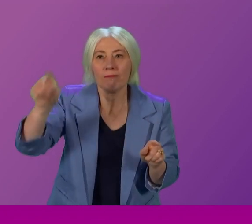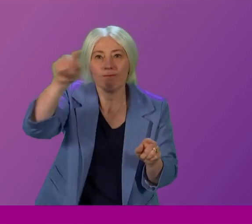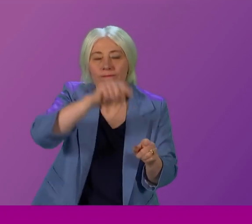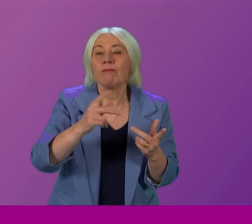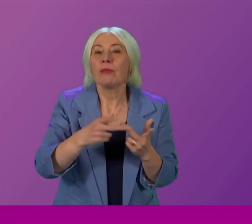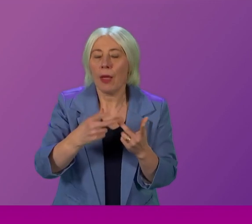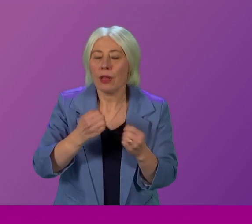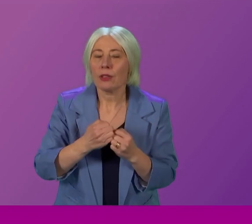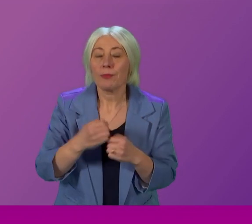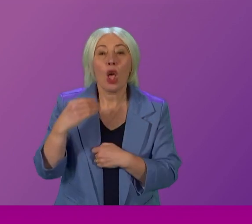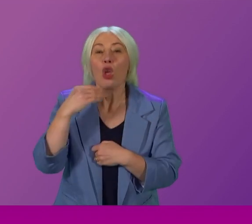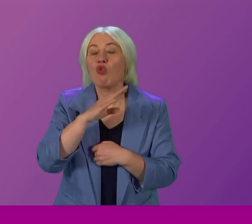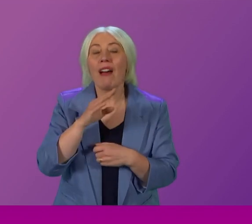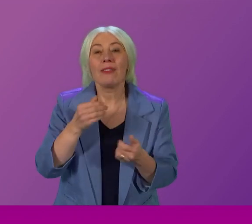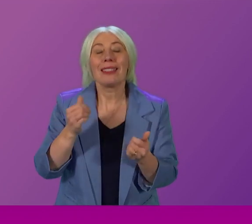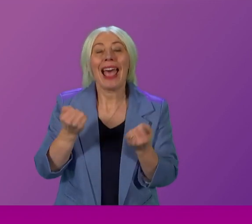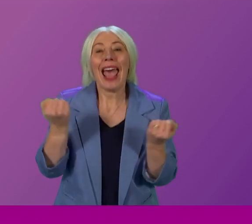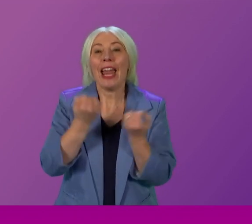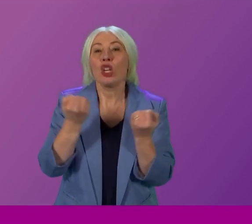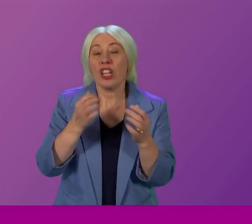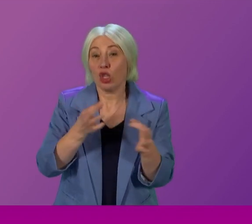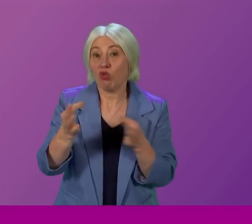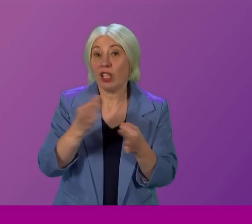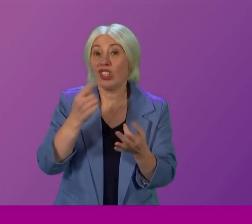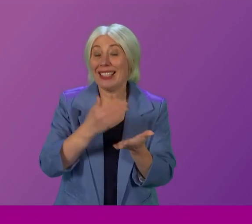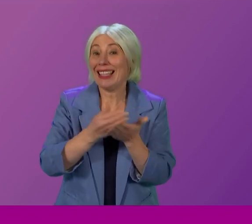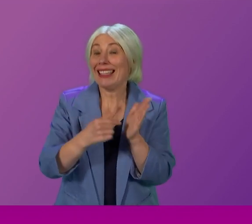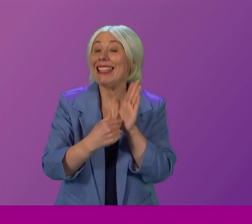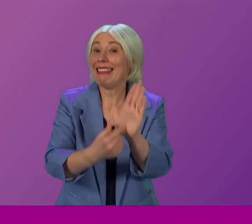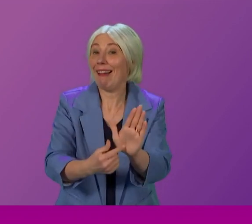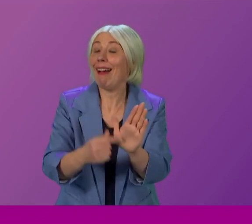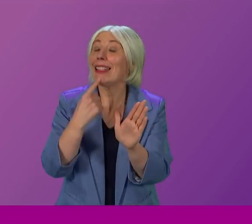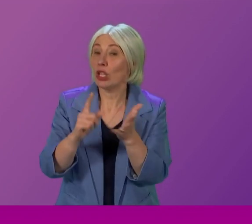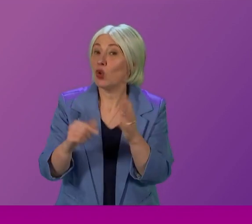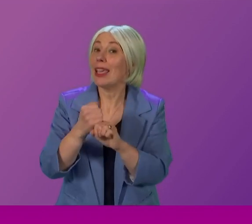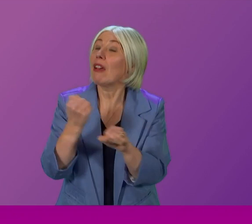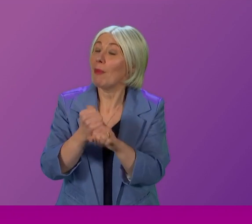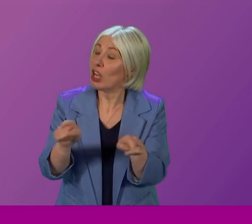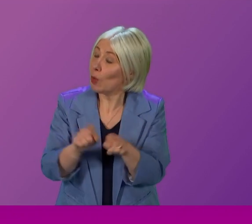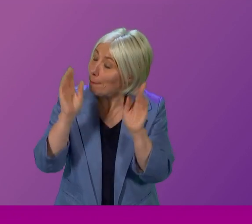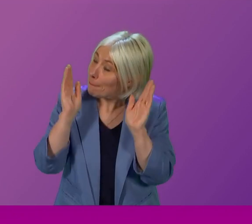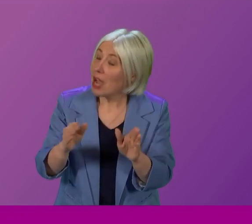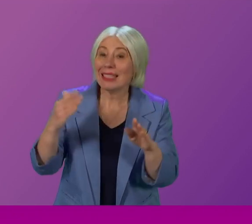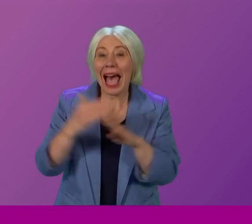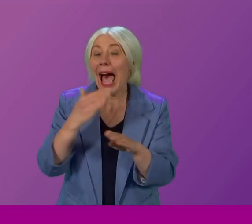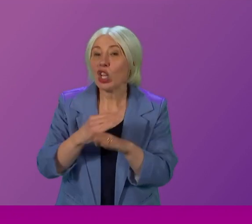The “Draft Energy Strategy and Just Transition Plan” makes it clear that the UK Government, too, must take action across a number of areas, and we continue